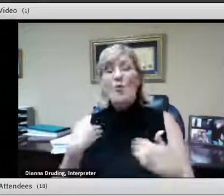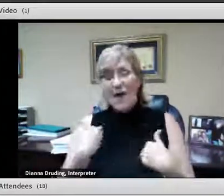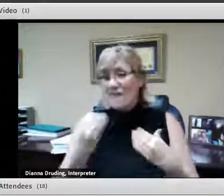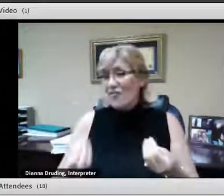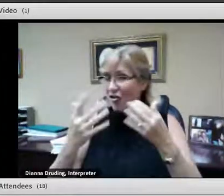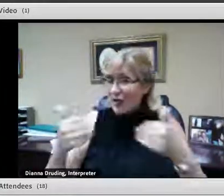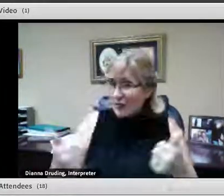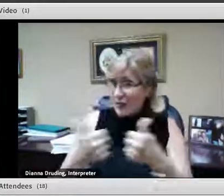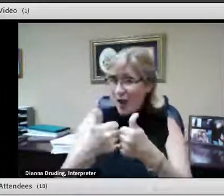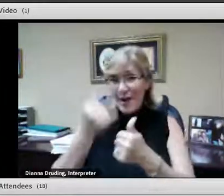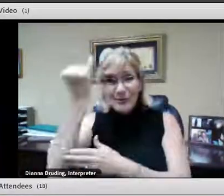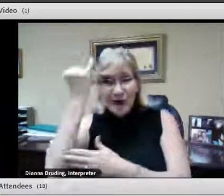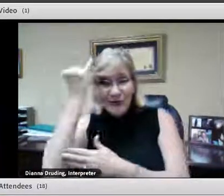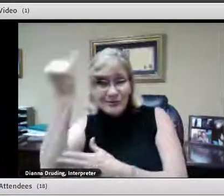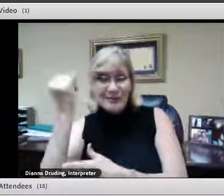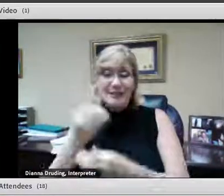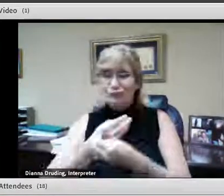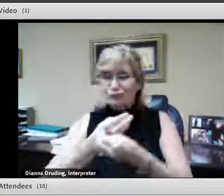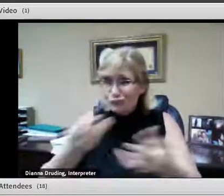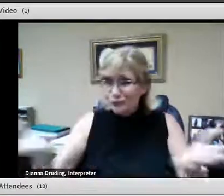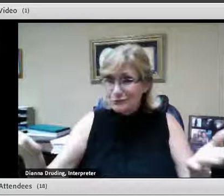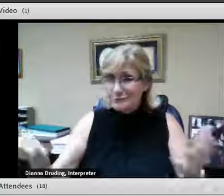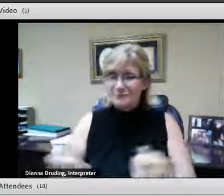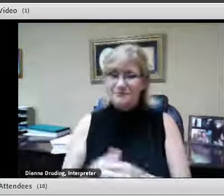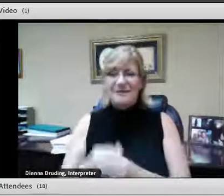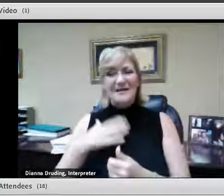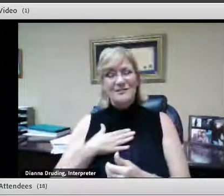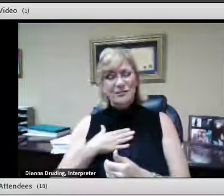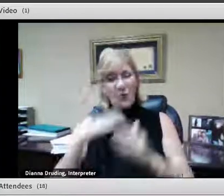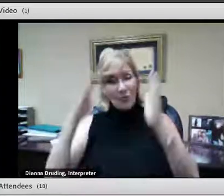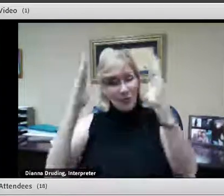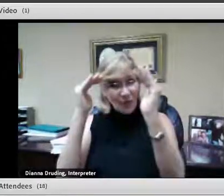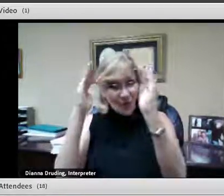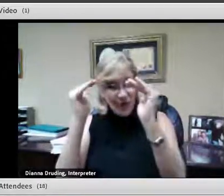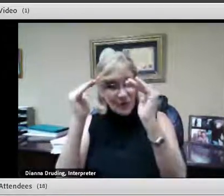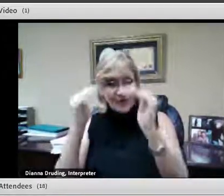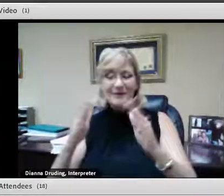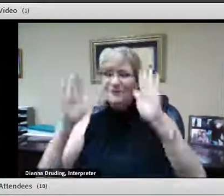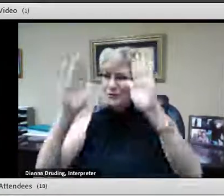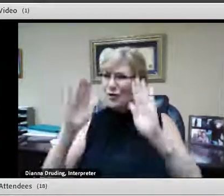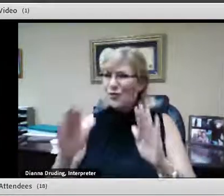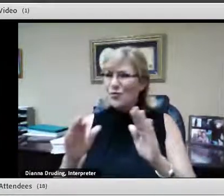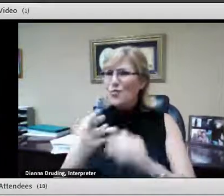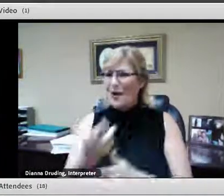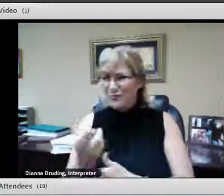and ideas to throw your way. We're taking the shotgun approach. So, hopefully this will be a great resource for you to rewatch.